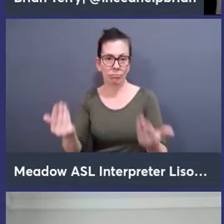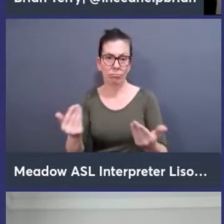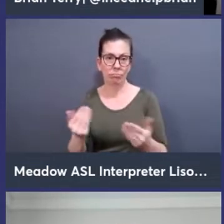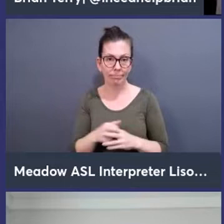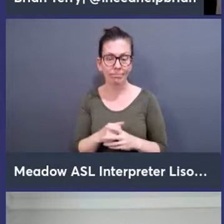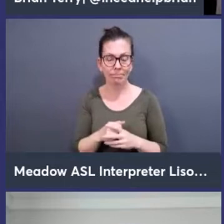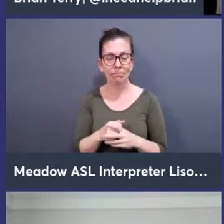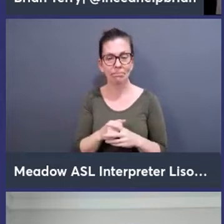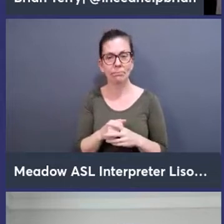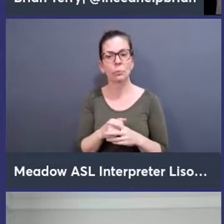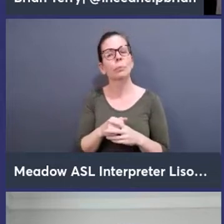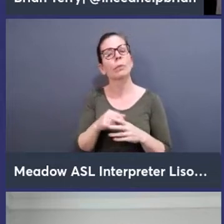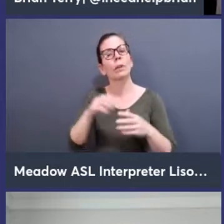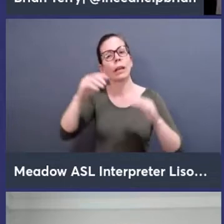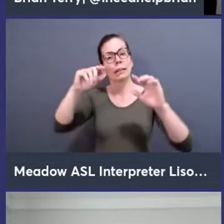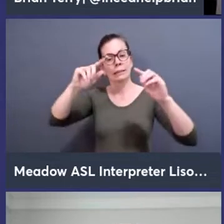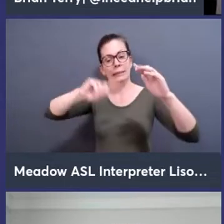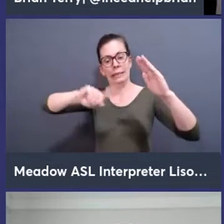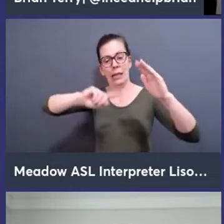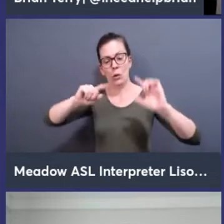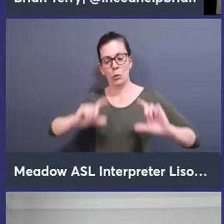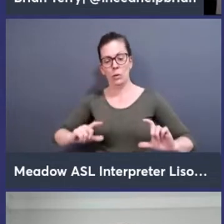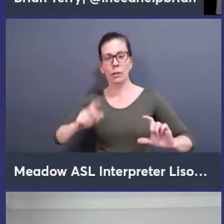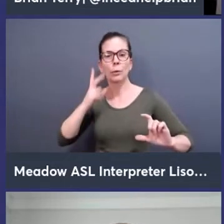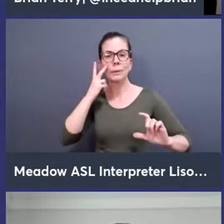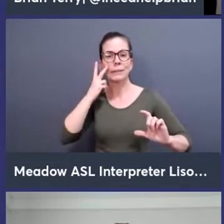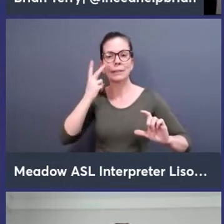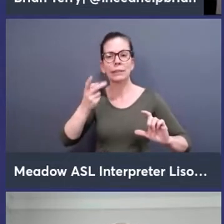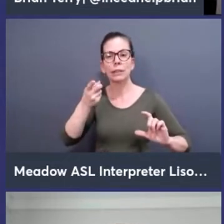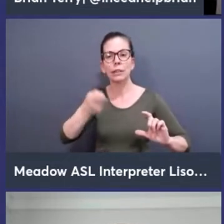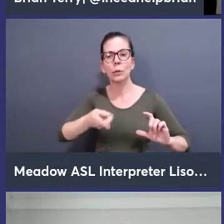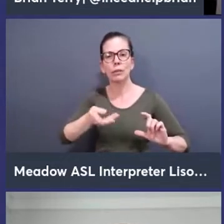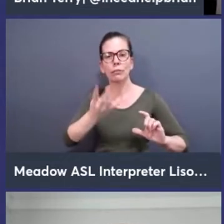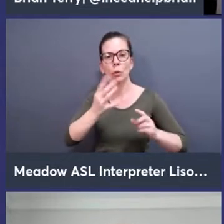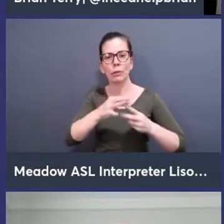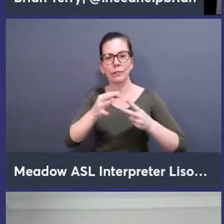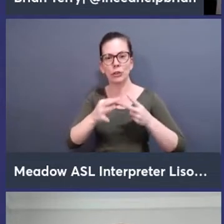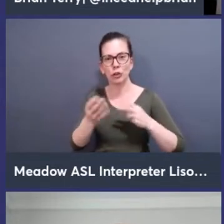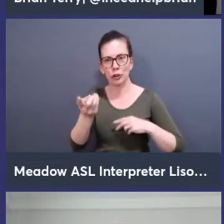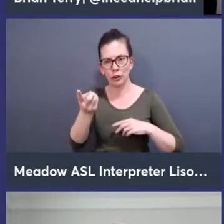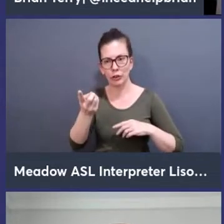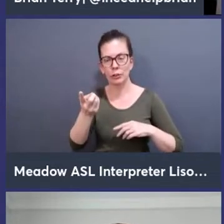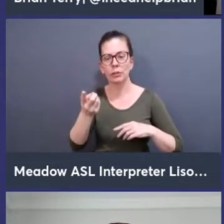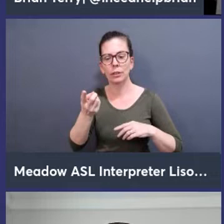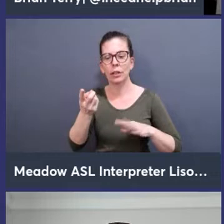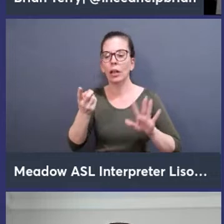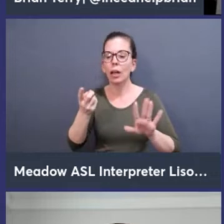Underneath this, you'll see is we have four features. So before I drive into it,